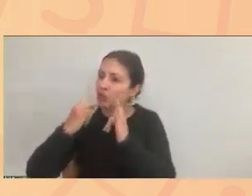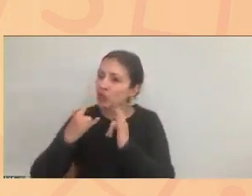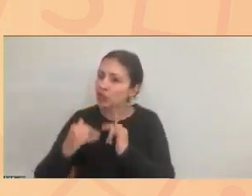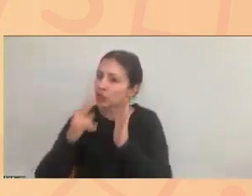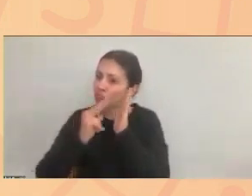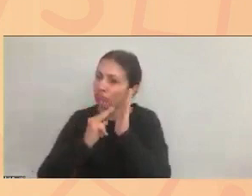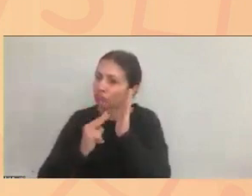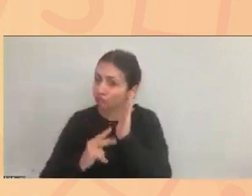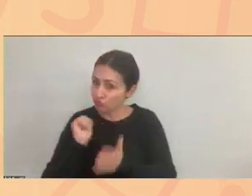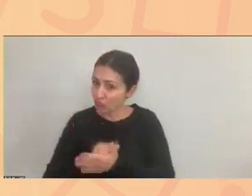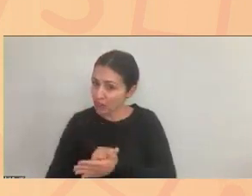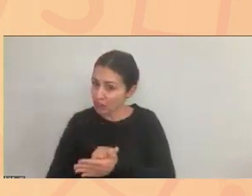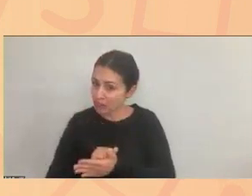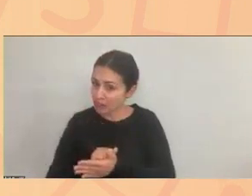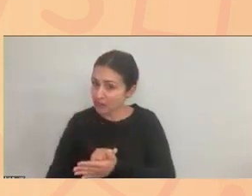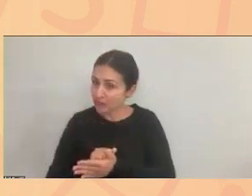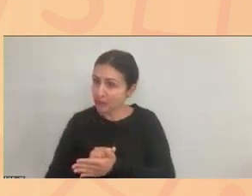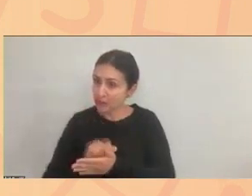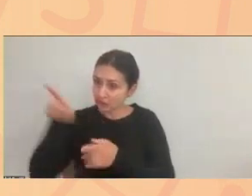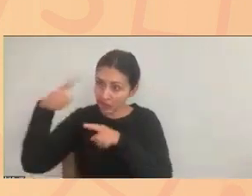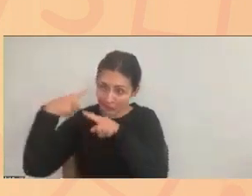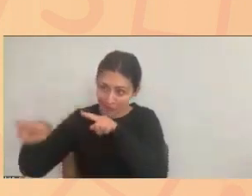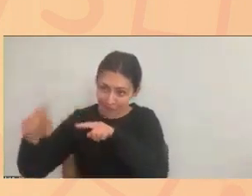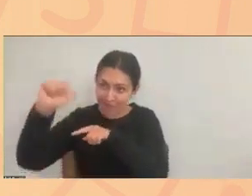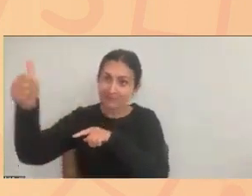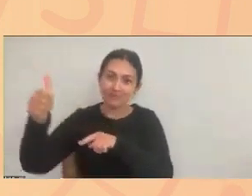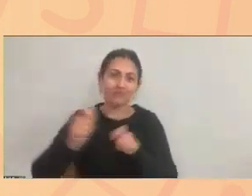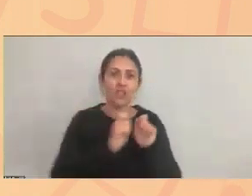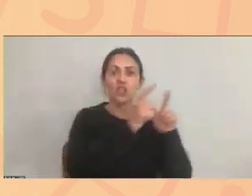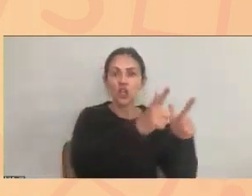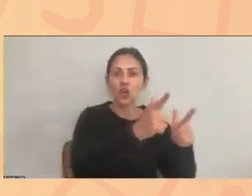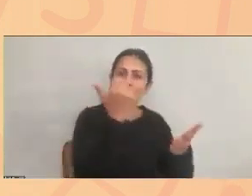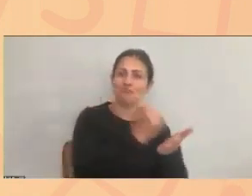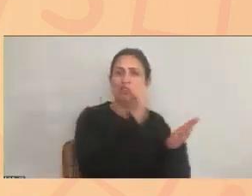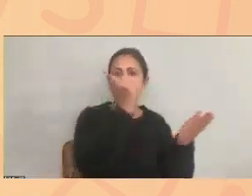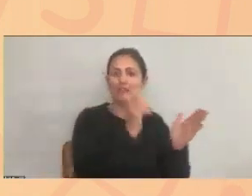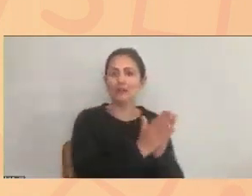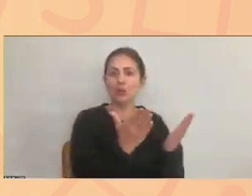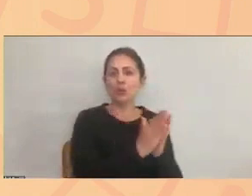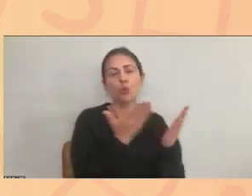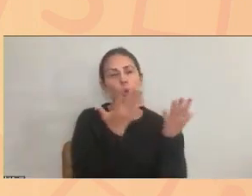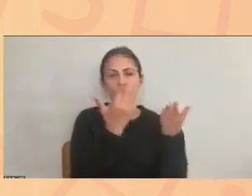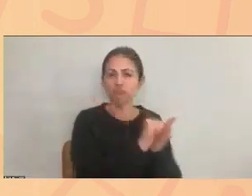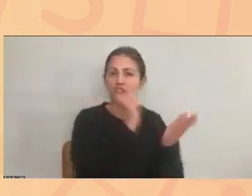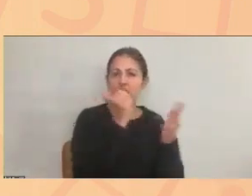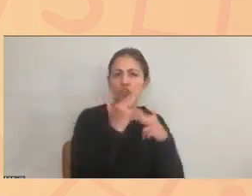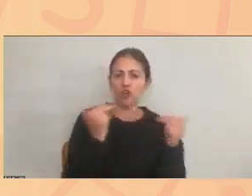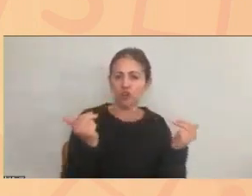then we know that, yeah, we get finalised with old people. Yeah.